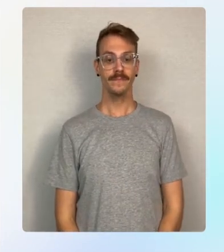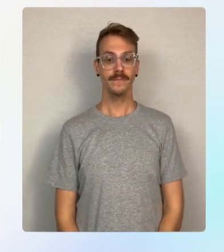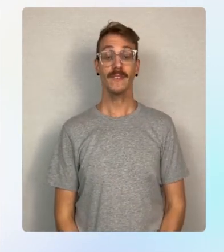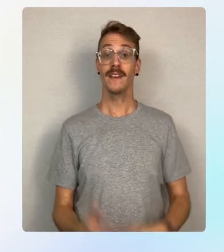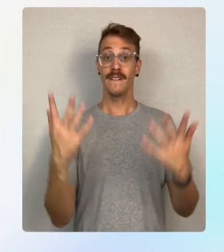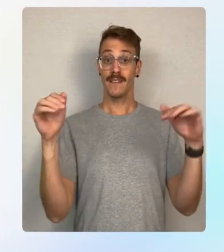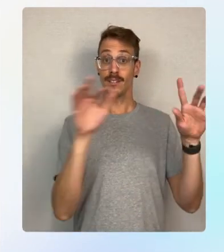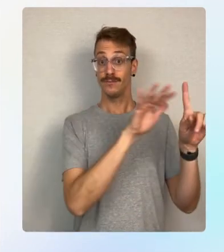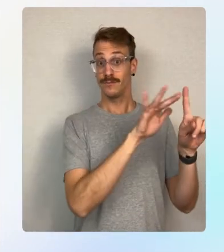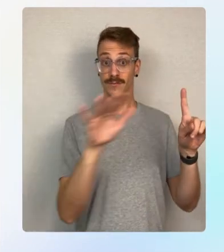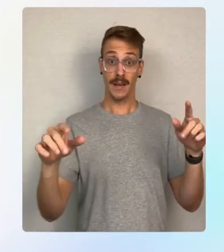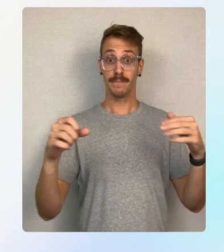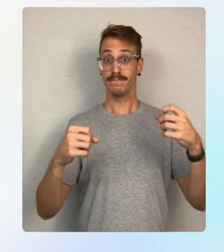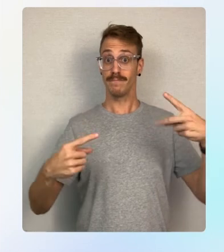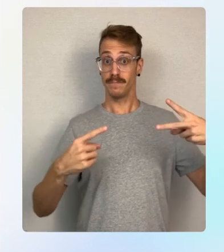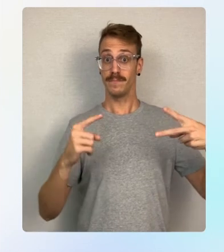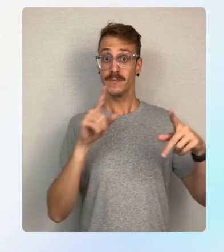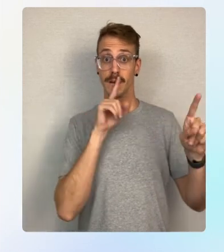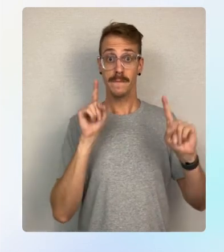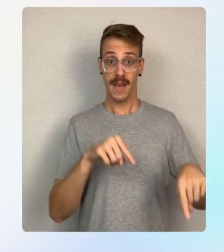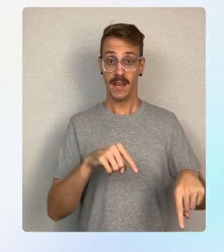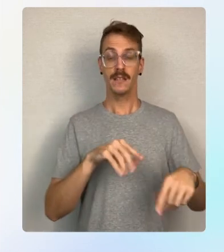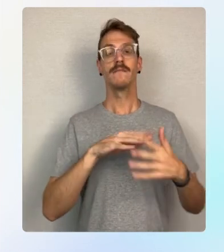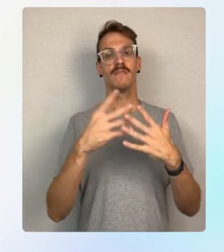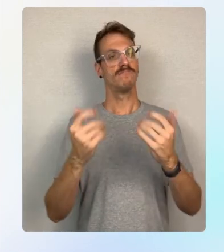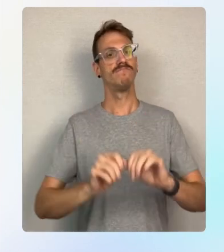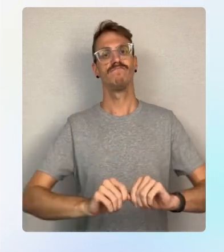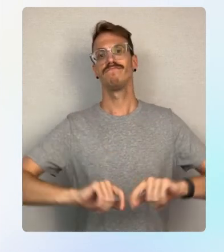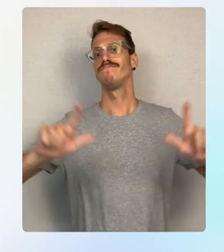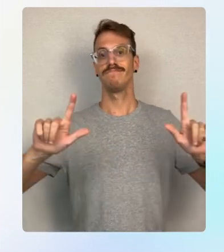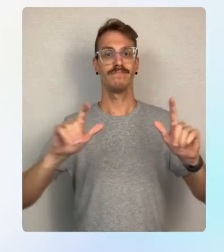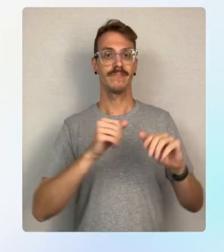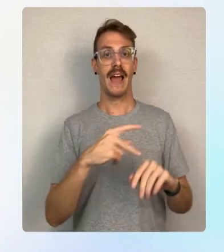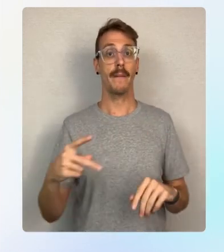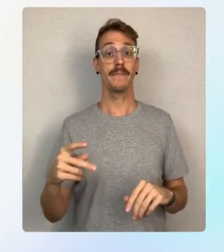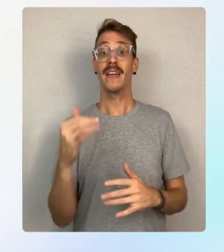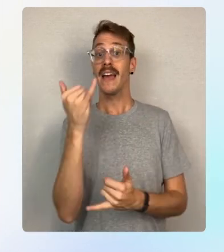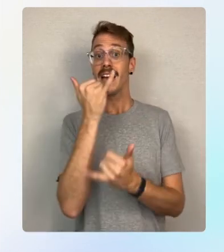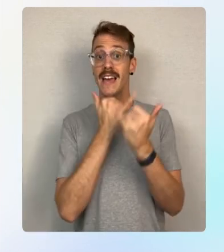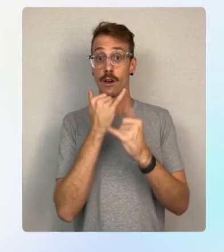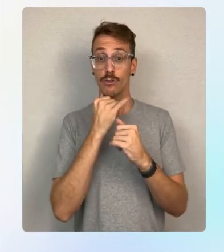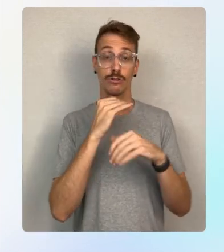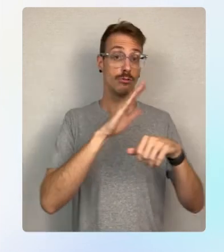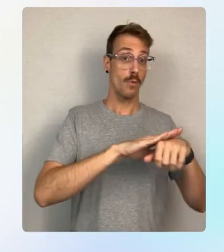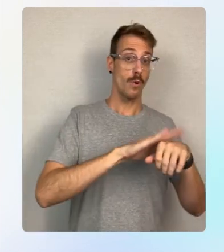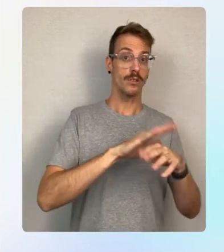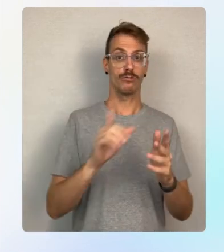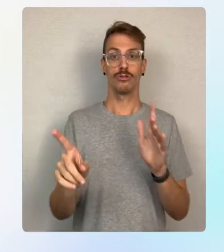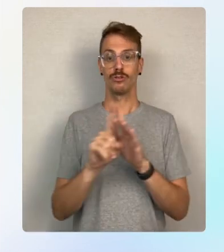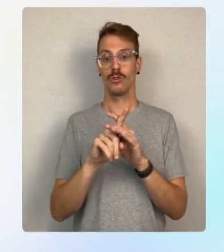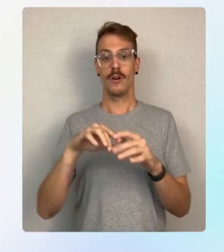After entering this command, simply launch your app. The errors or warnings will be shown in Logcat.